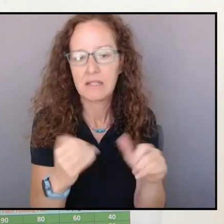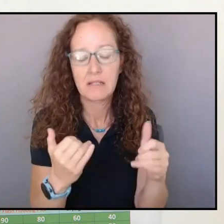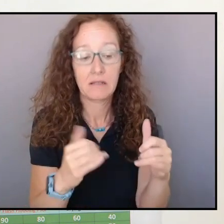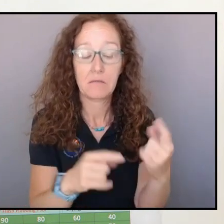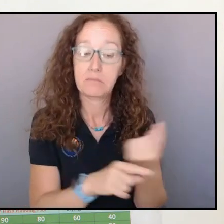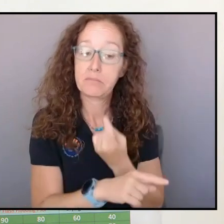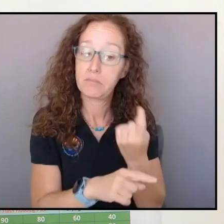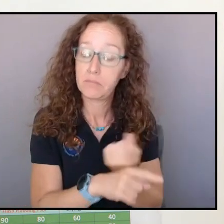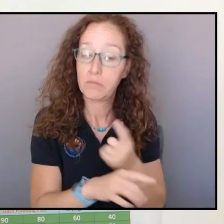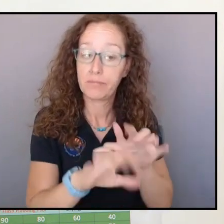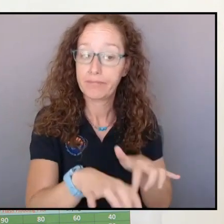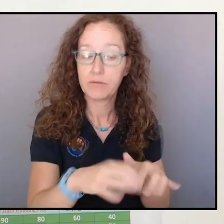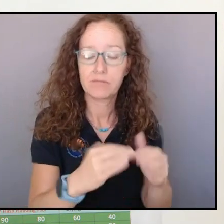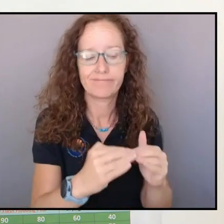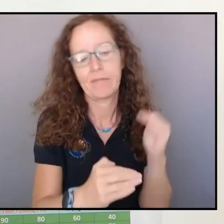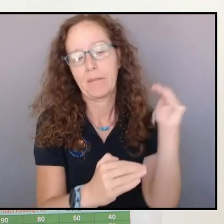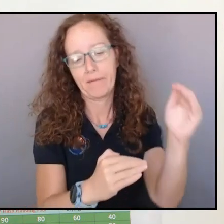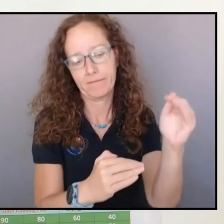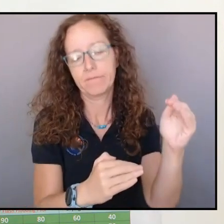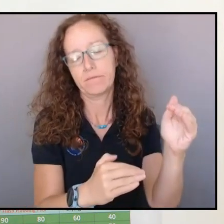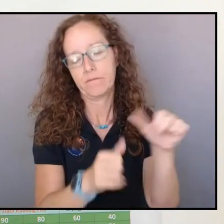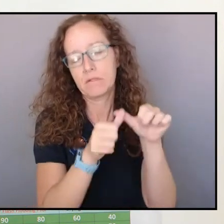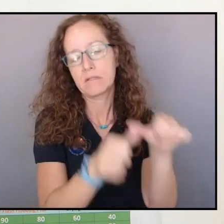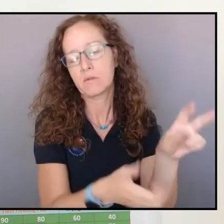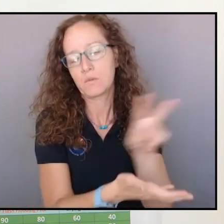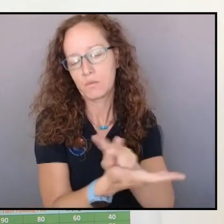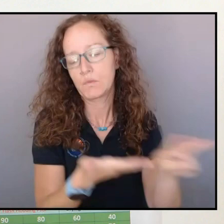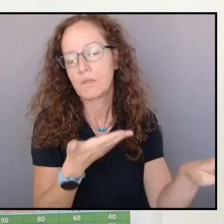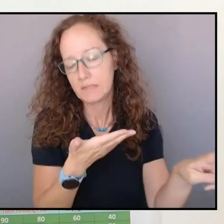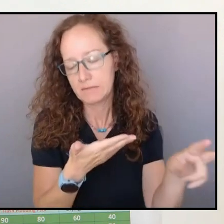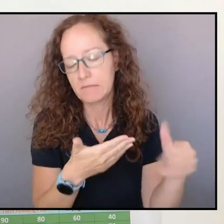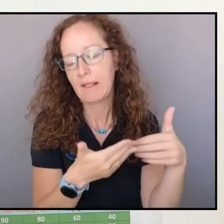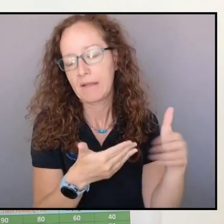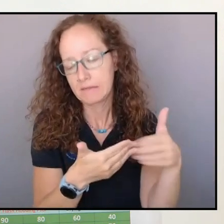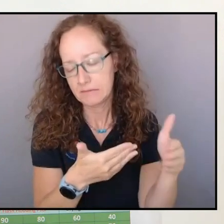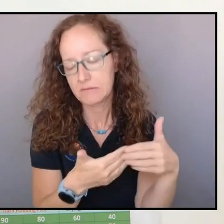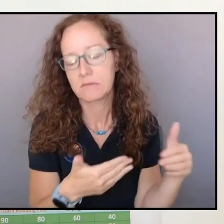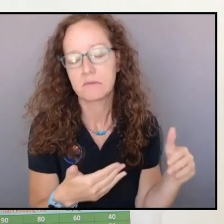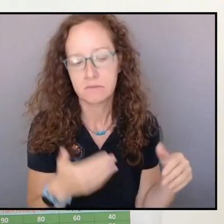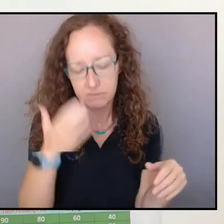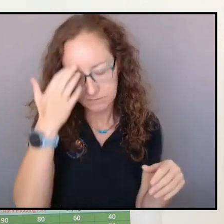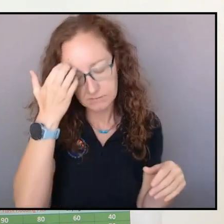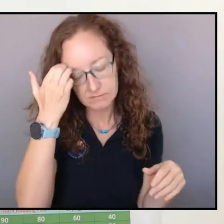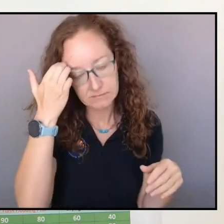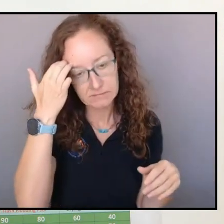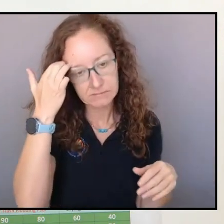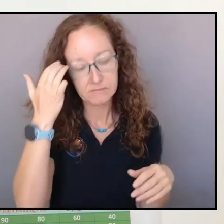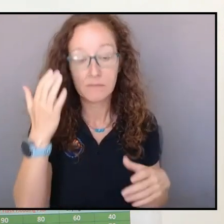at least for the next two weeks before we really start to see any changes. So, that's good news for lots of rain just we